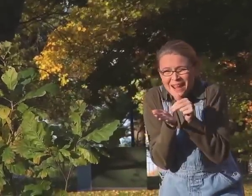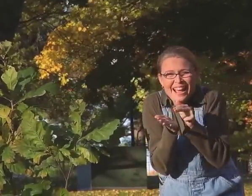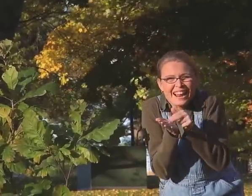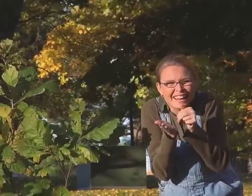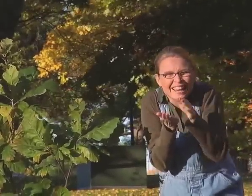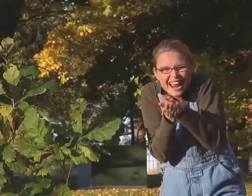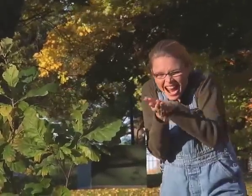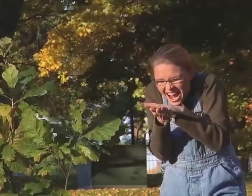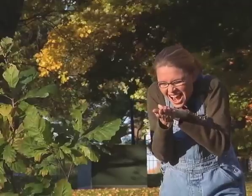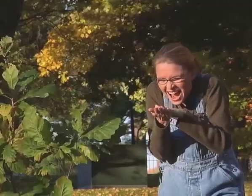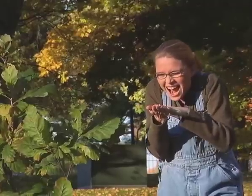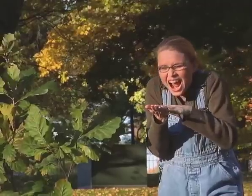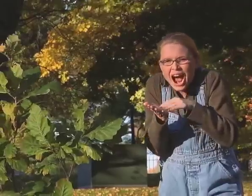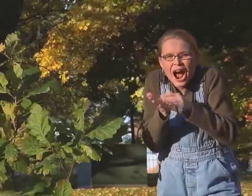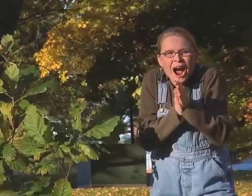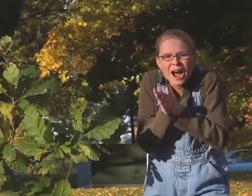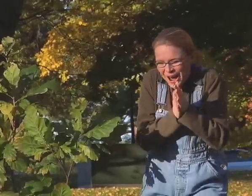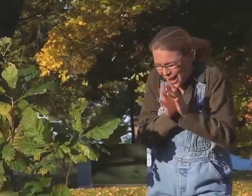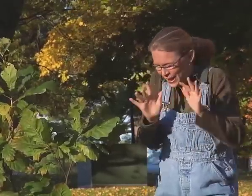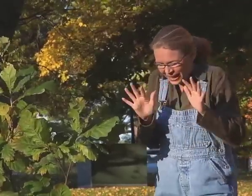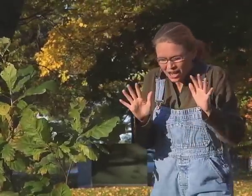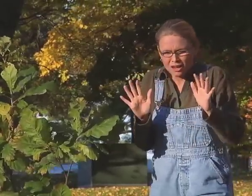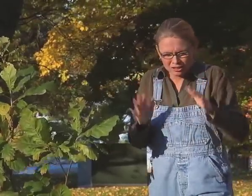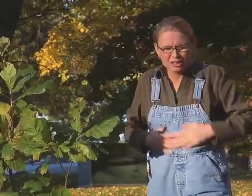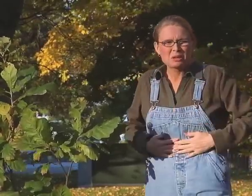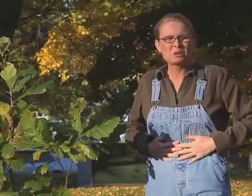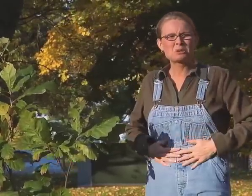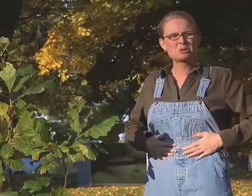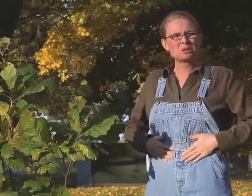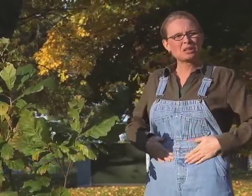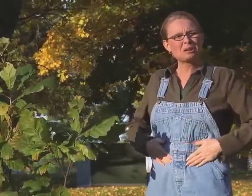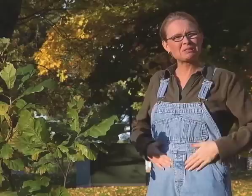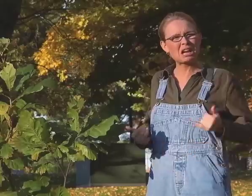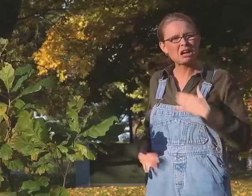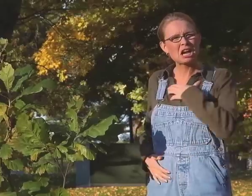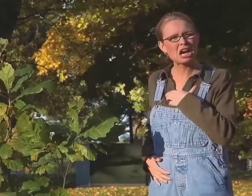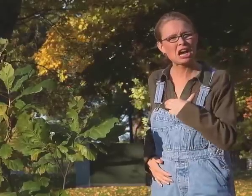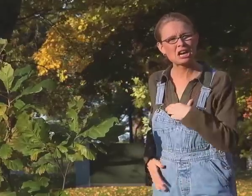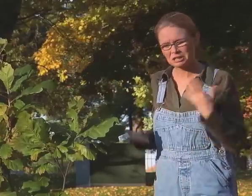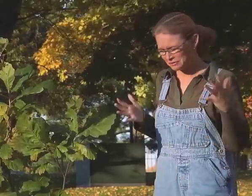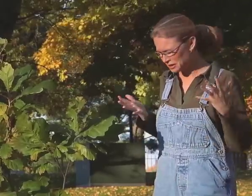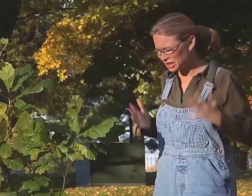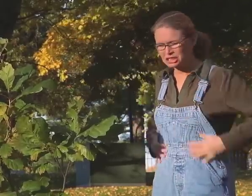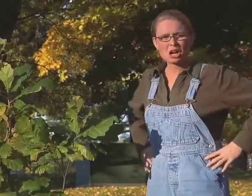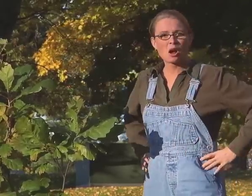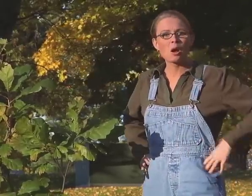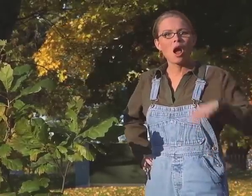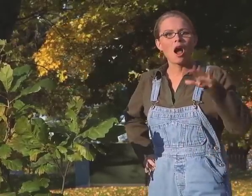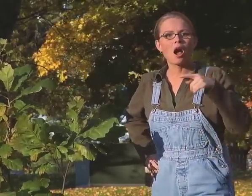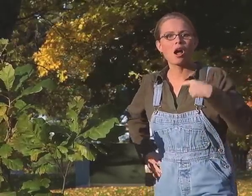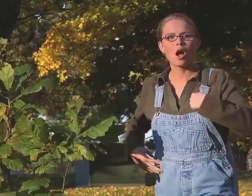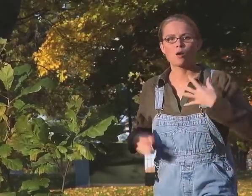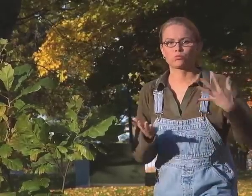OH, I CAN'T WAIT! MMM, I'M HUNGRY NOW! OH, I KNOW!